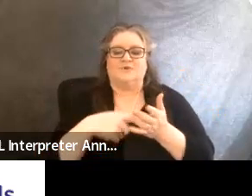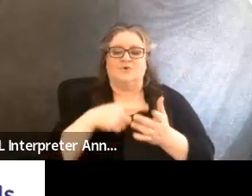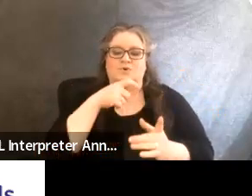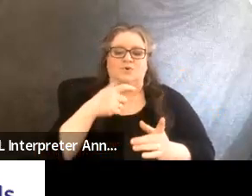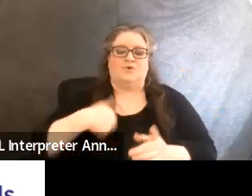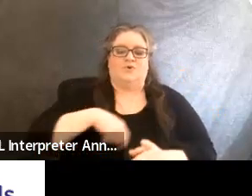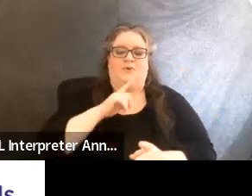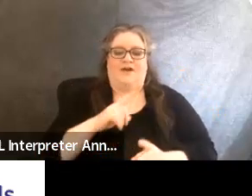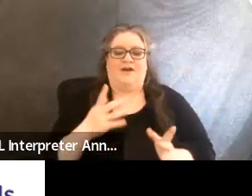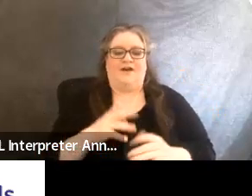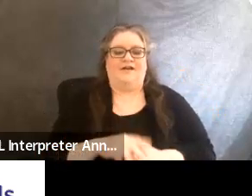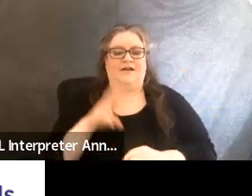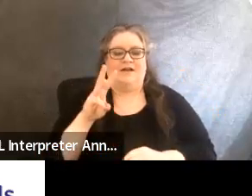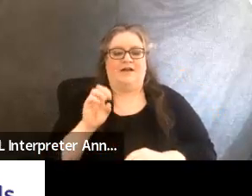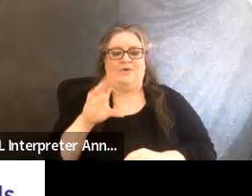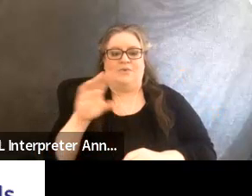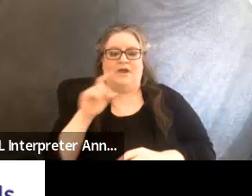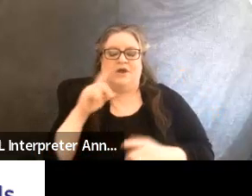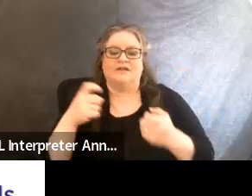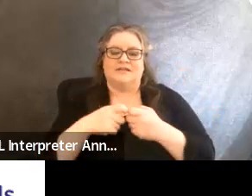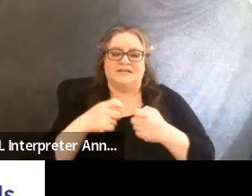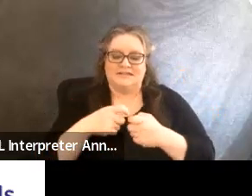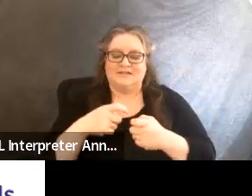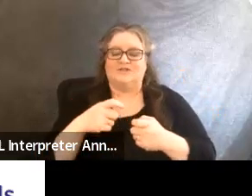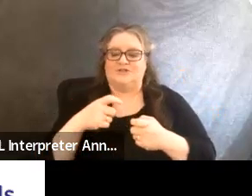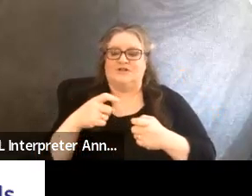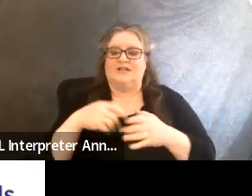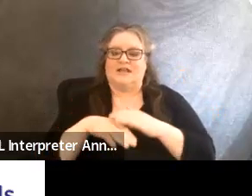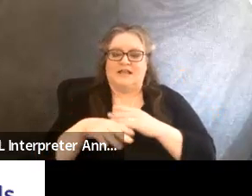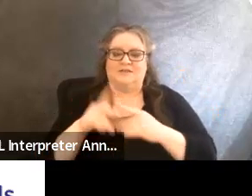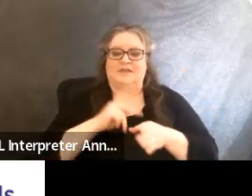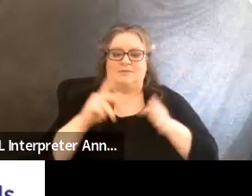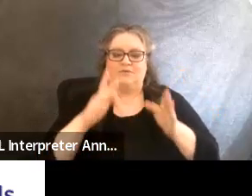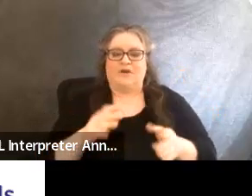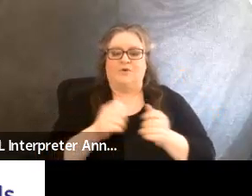WeCo is a company of digital accessibility professionals with a mission: